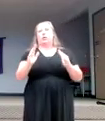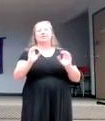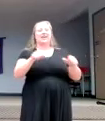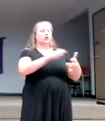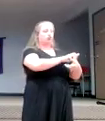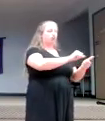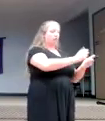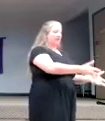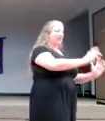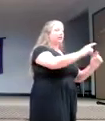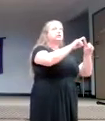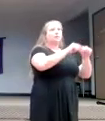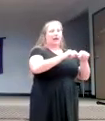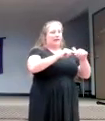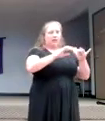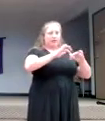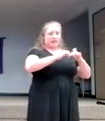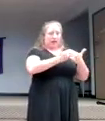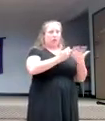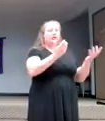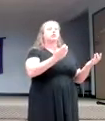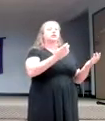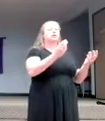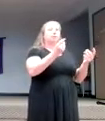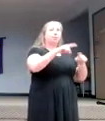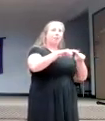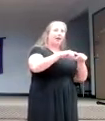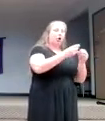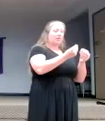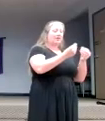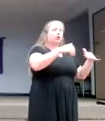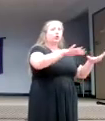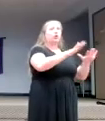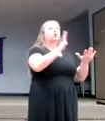the tank. It depends on its condition and its material that will be dictated to us at the